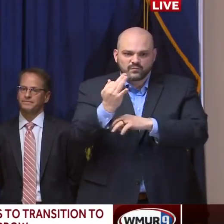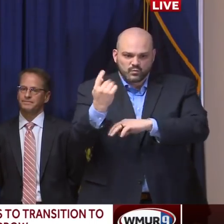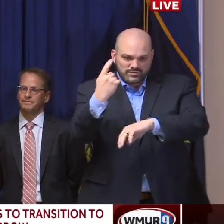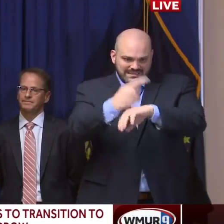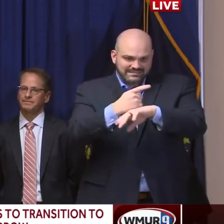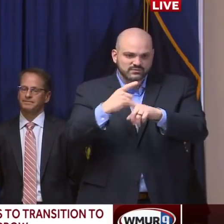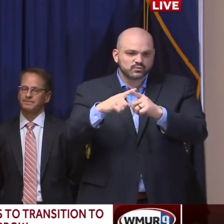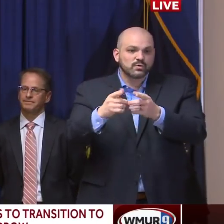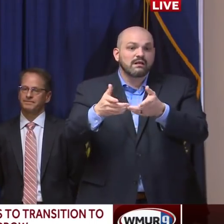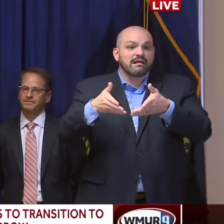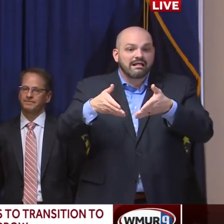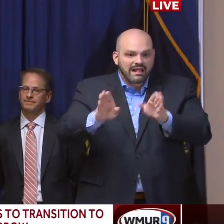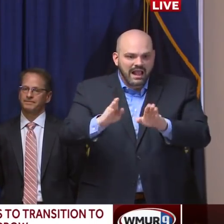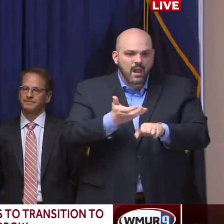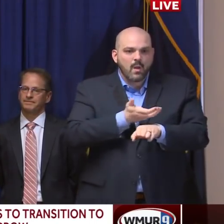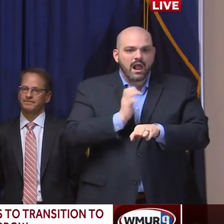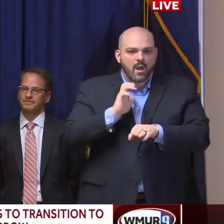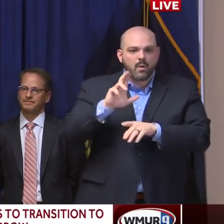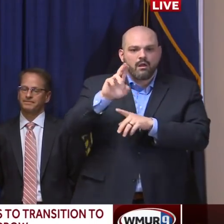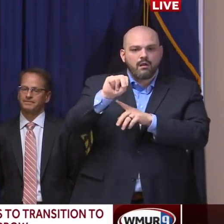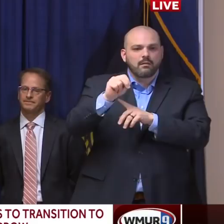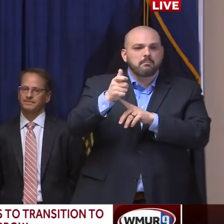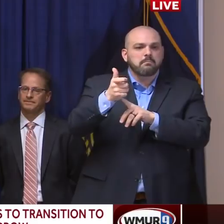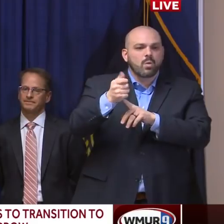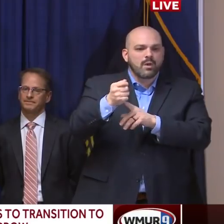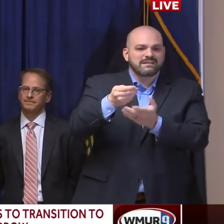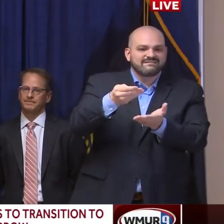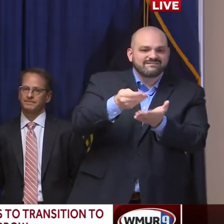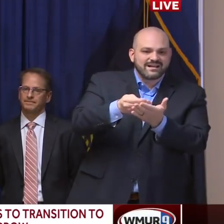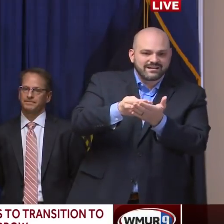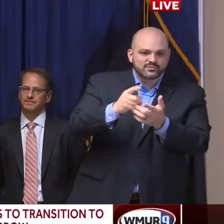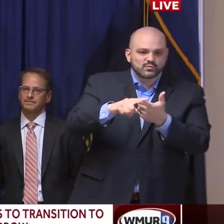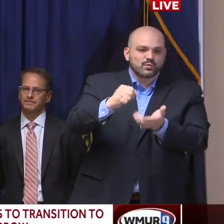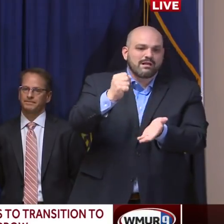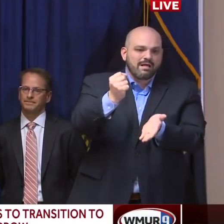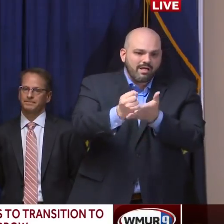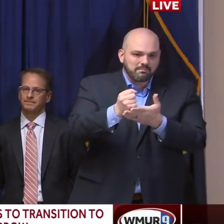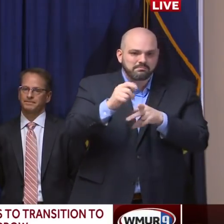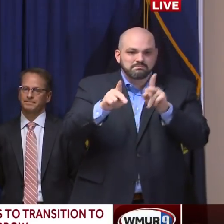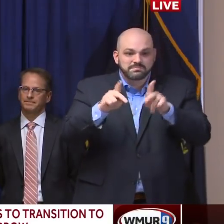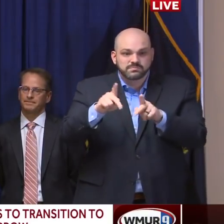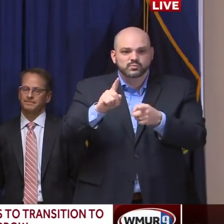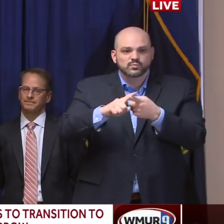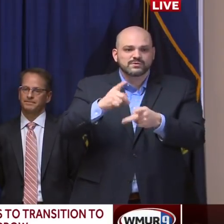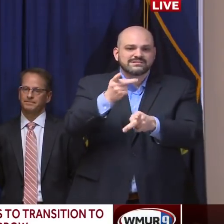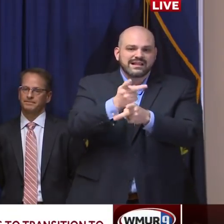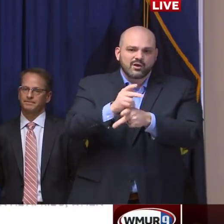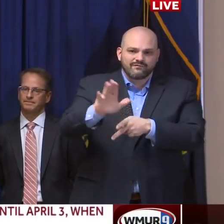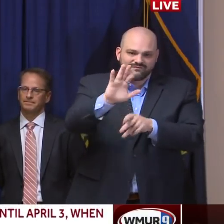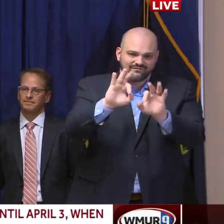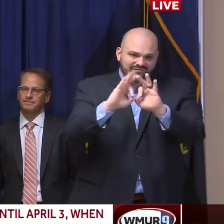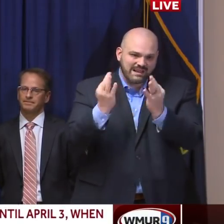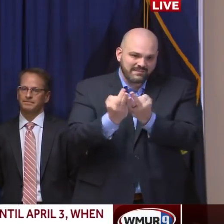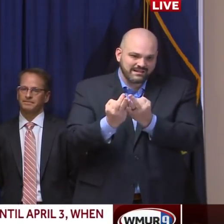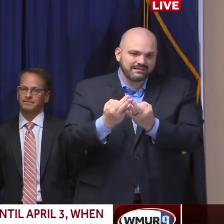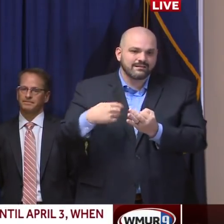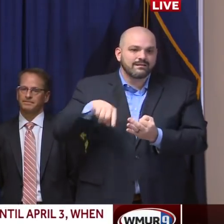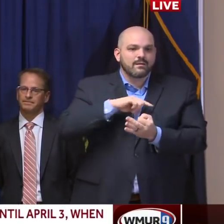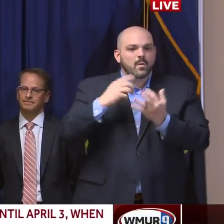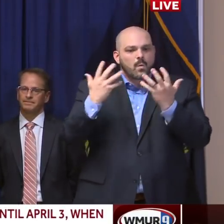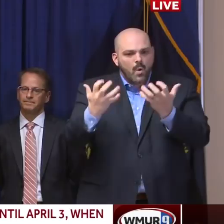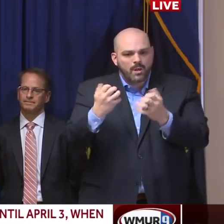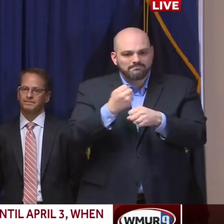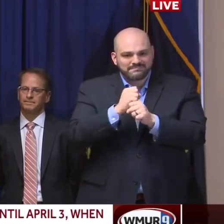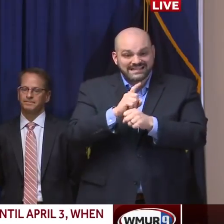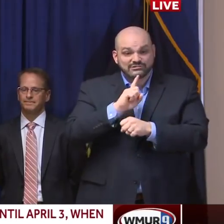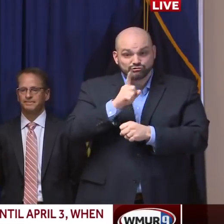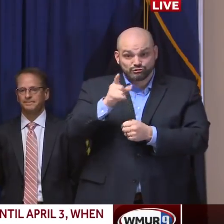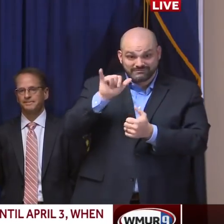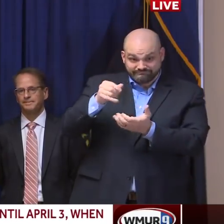WE HAVE A PLAN WE WILL BE ANNOUNCING THE NEXT COUPLE DAYS THAT ALLOWS OUR UNEMPLOYMENT FUND TO ALSO IMPACT IN A VERY POSITIVE WAY THE ABILITY FOR INDIVIDUALS TO TAKE CARE OF